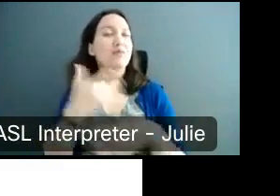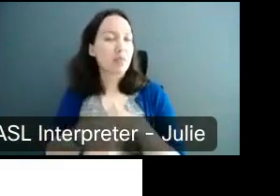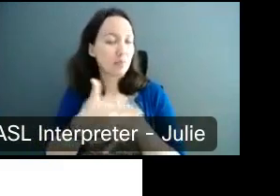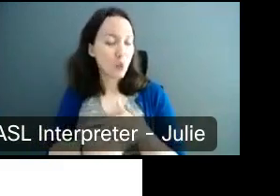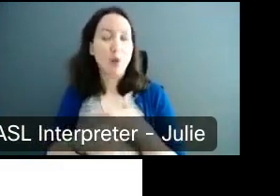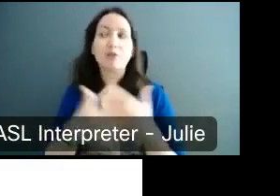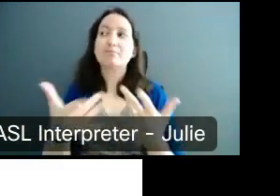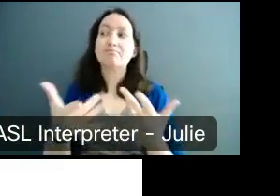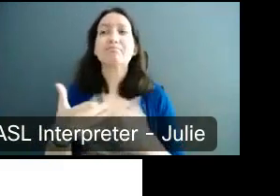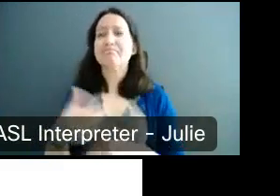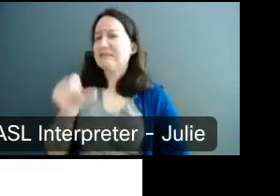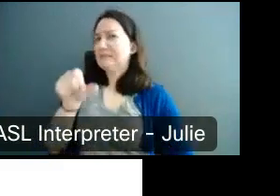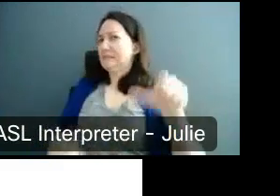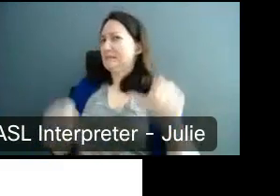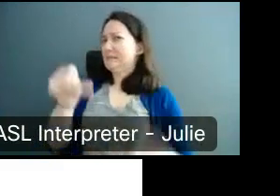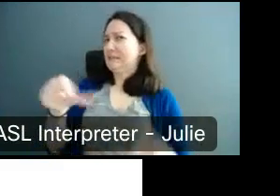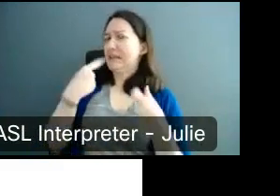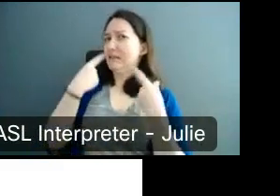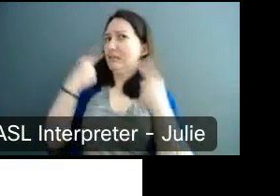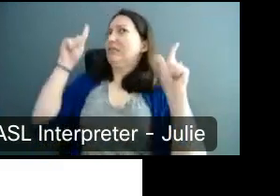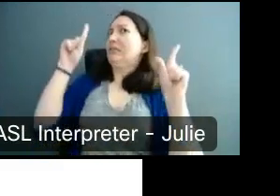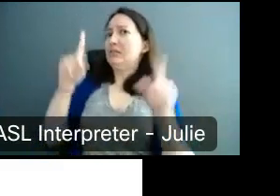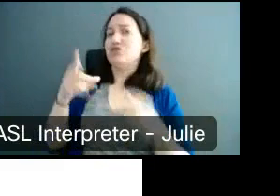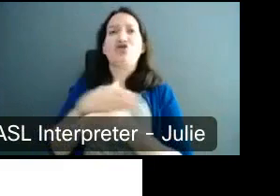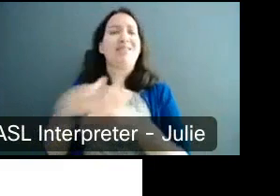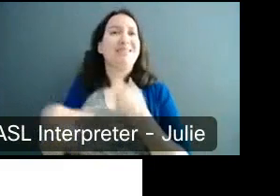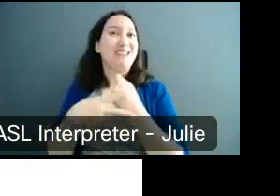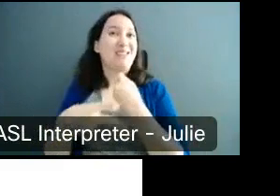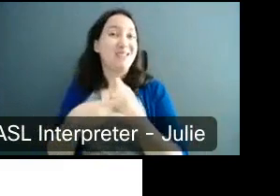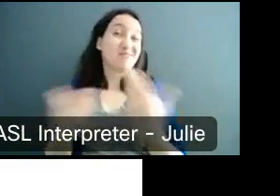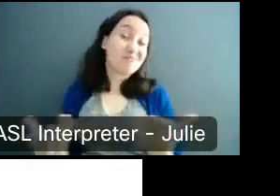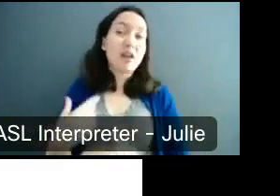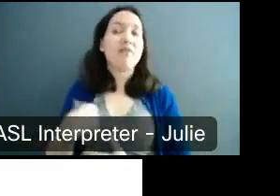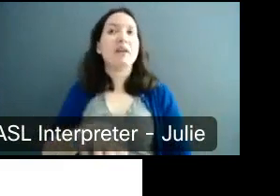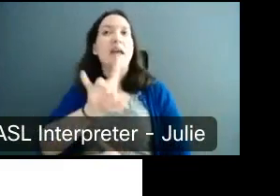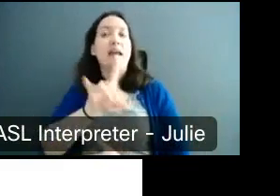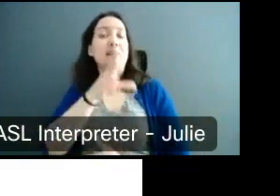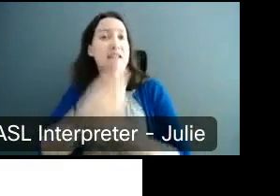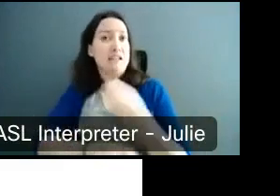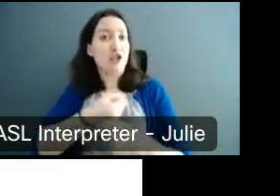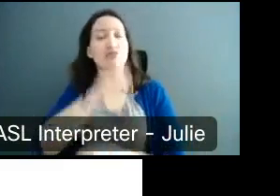Uh, we weren't sure if they were going to be able to produce shared savings for us. Again. We've had 8 straight years of shared savings.